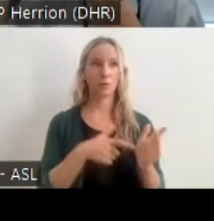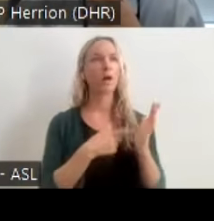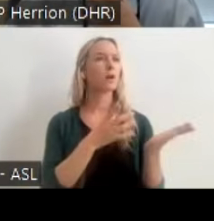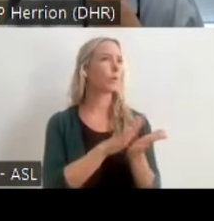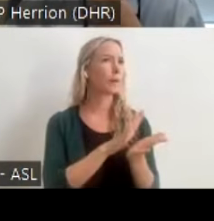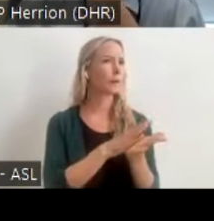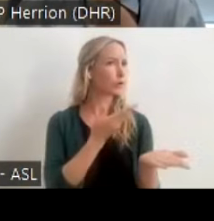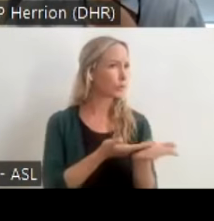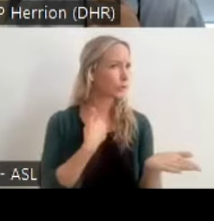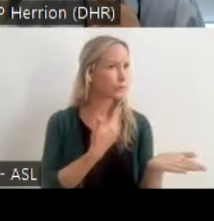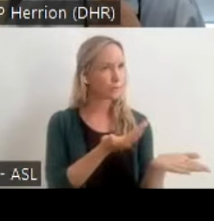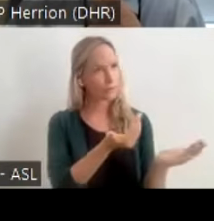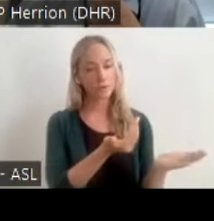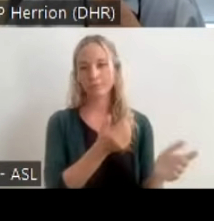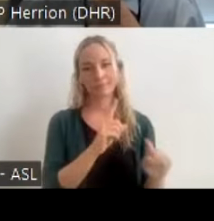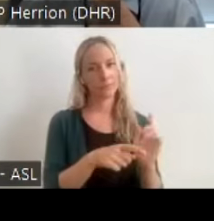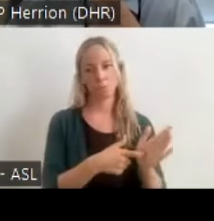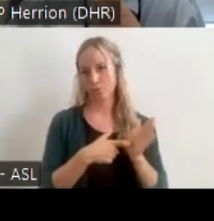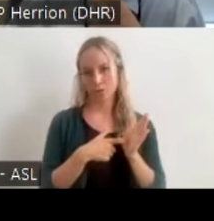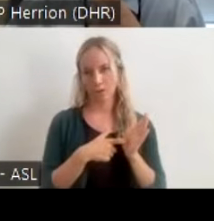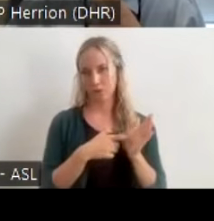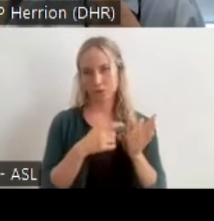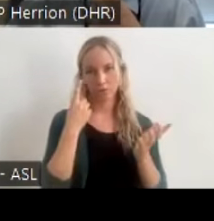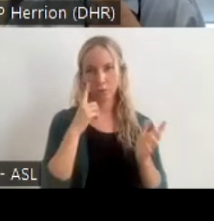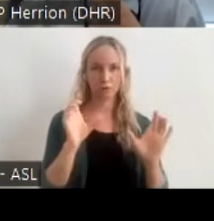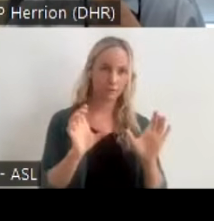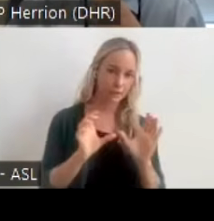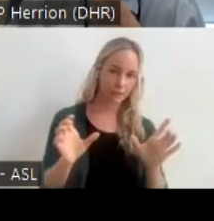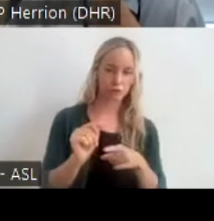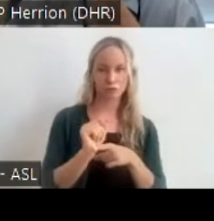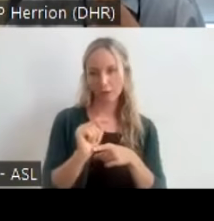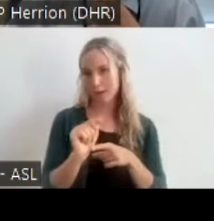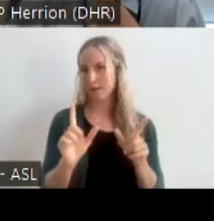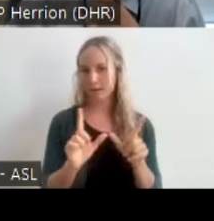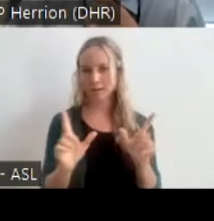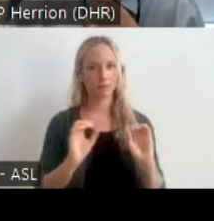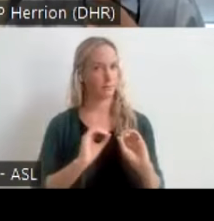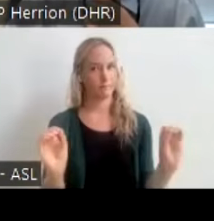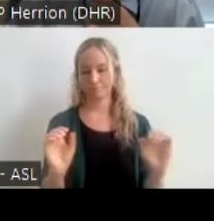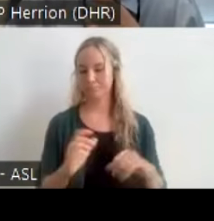question if there's professional training and proof there of, but that's once a complaint has been